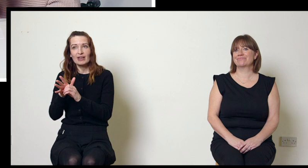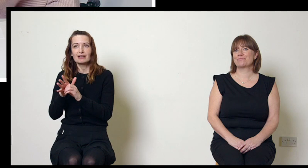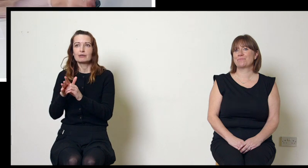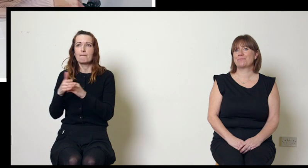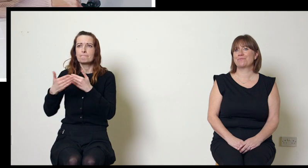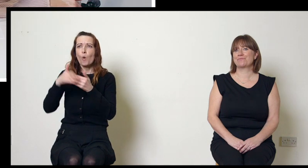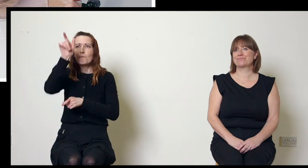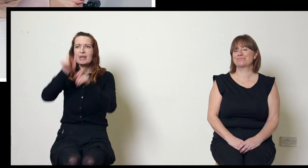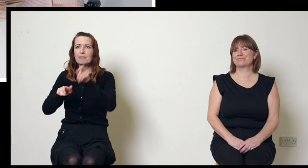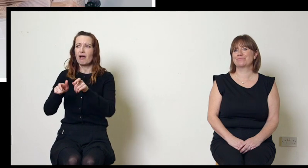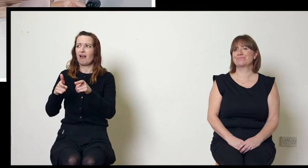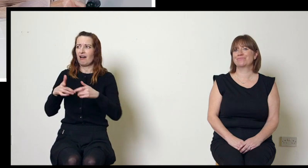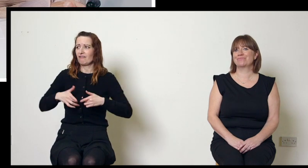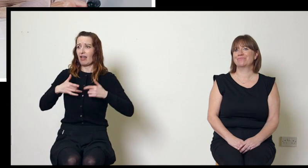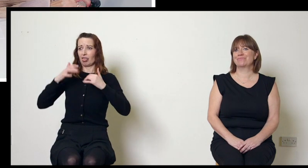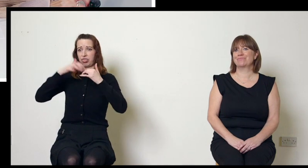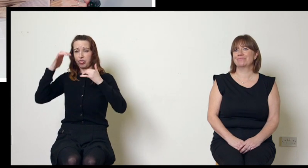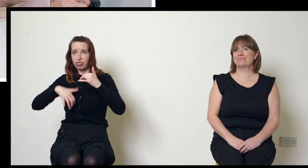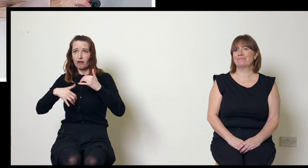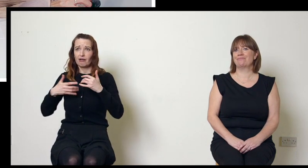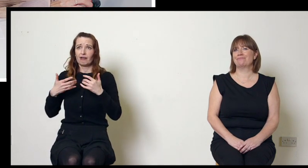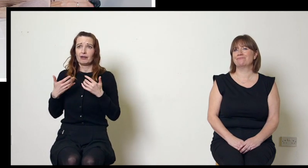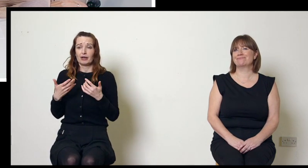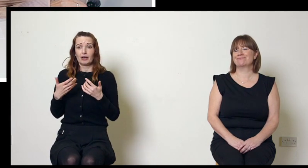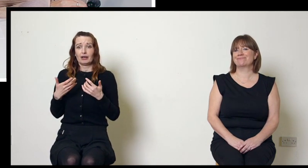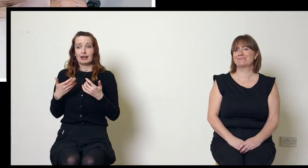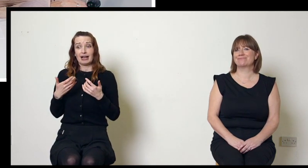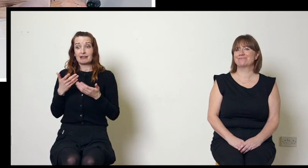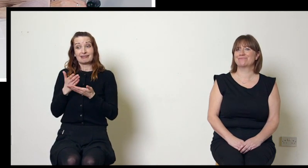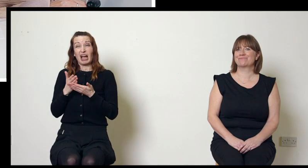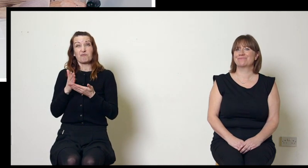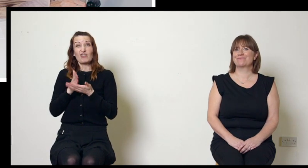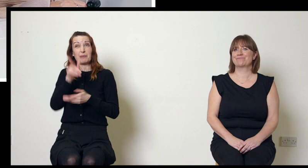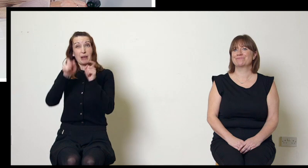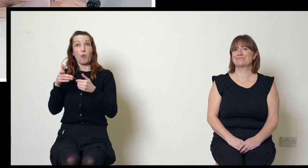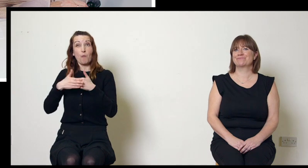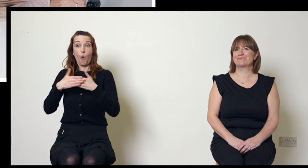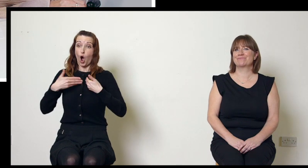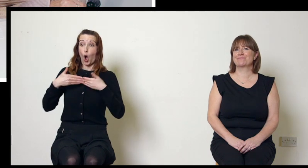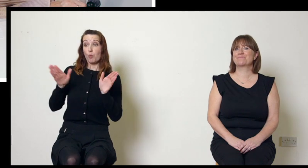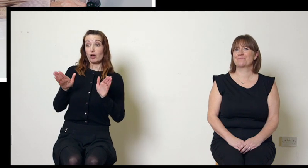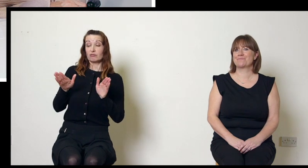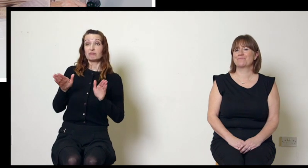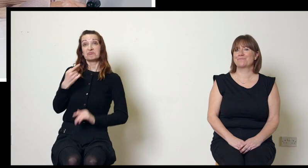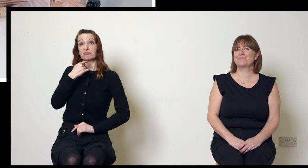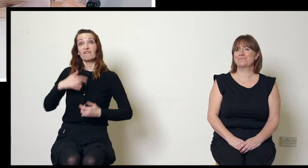everything seemed to break down a lot more so everybody was a lot more open with saying, “well, actually I'm quite anxious about this” and “I’m not certain about this.”